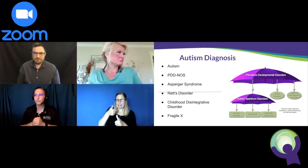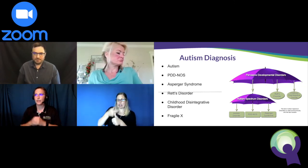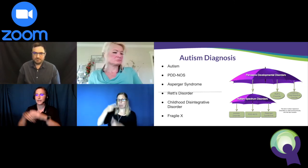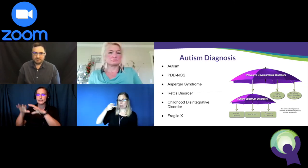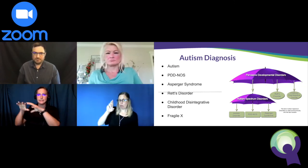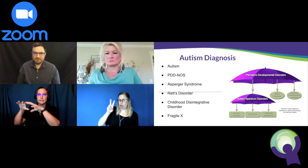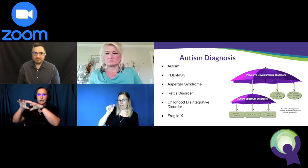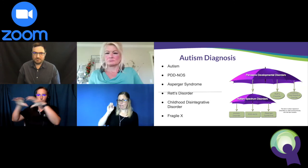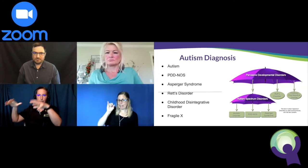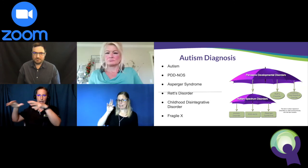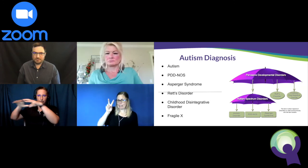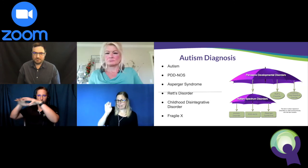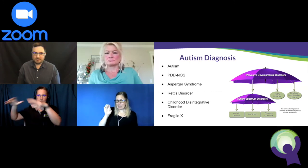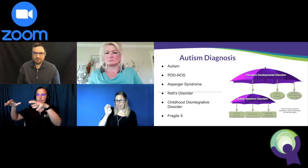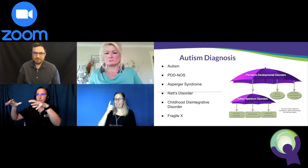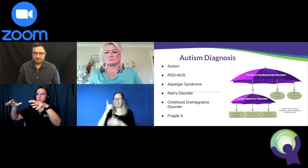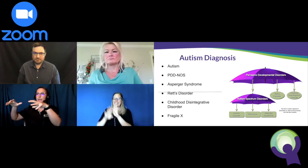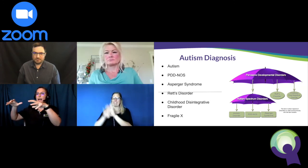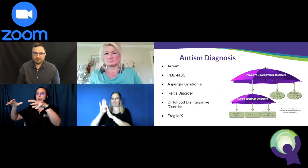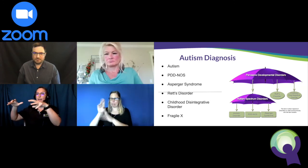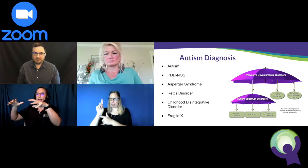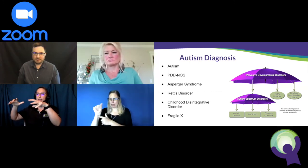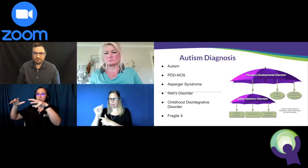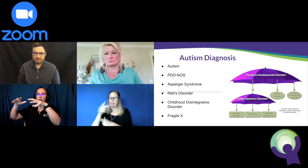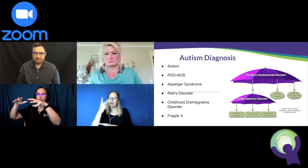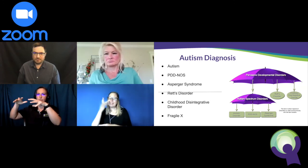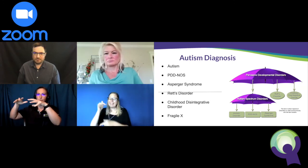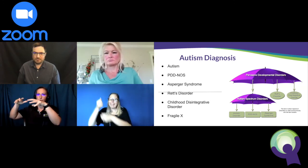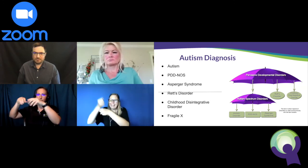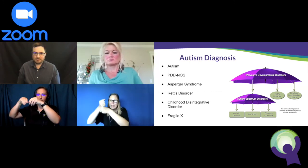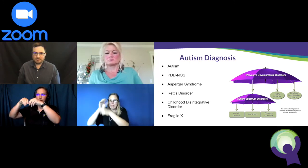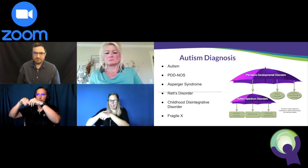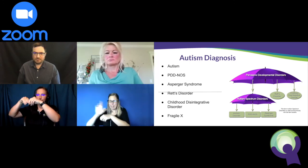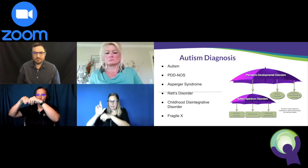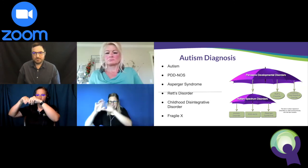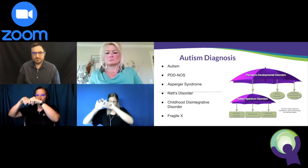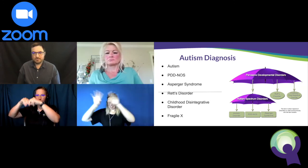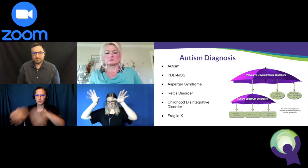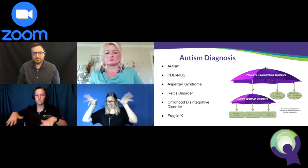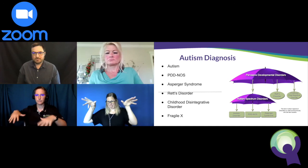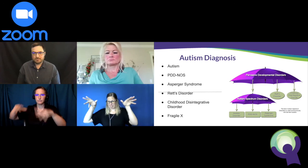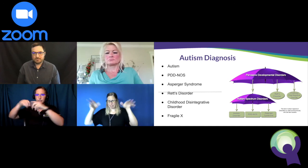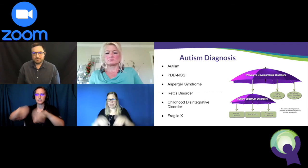and that's the umbrella on the right. And then you have your